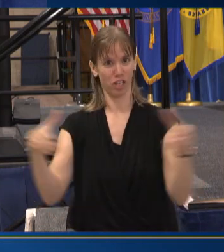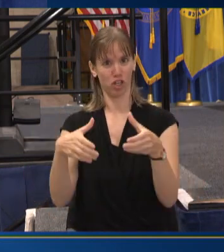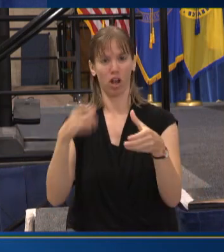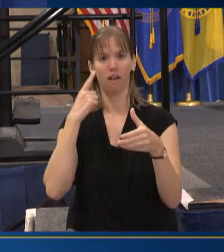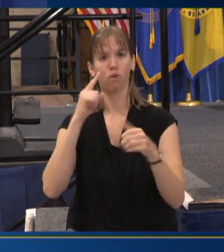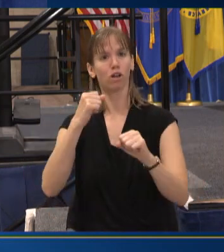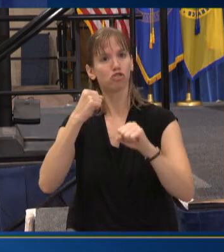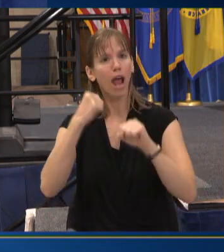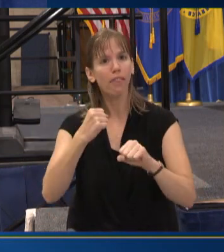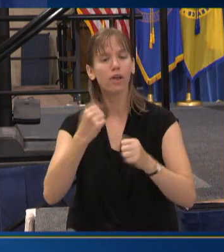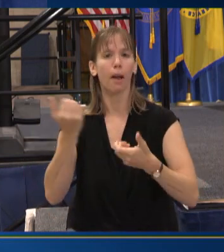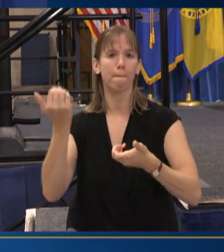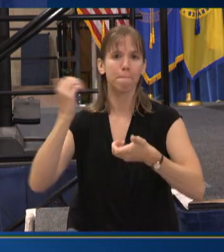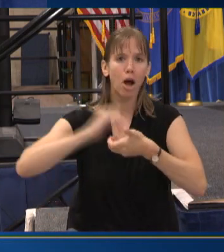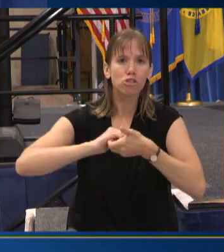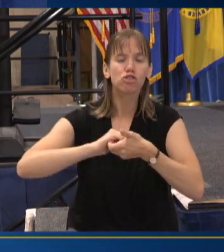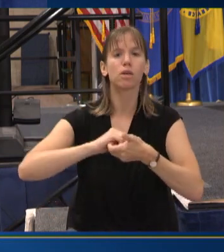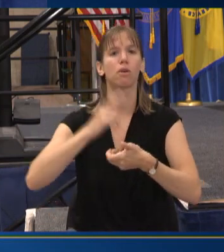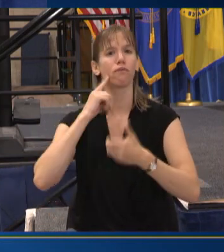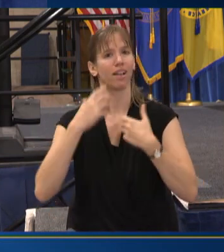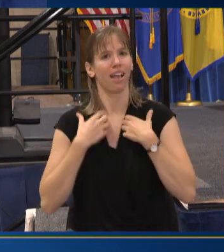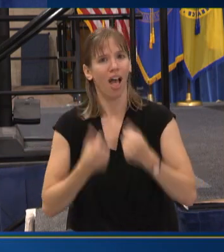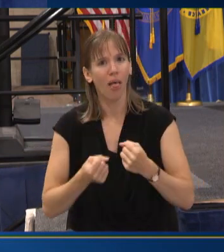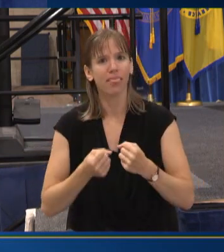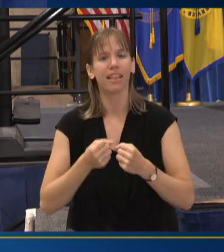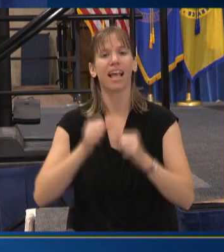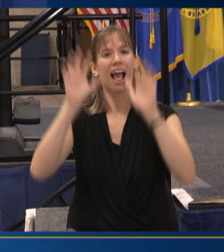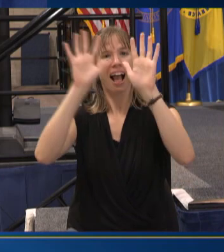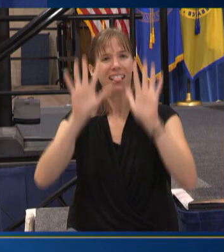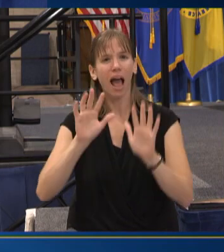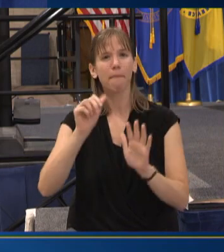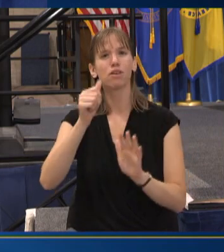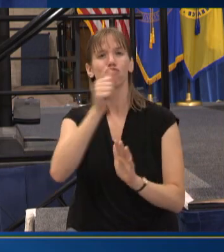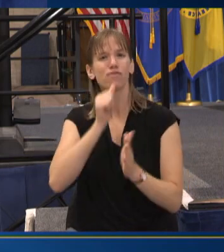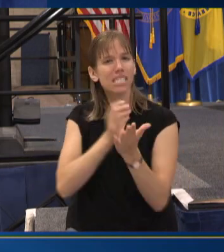Partnerships for Healthy Climate Resilient and Thriving Communities meeting.